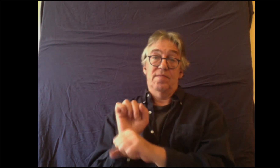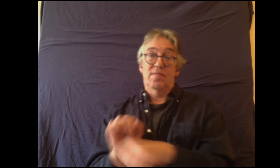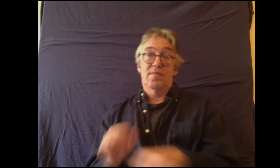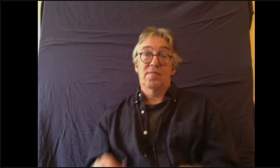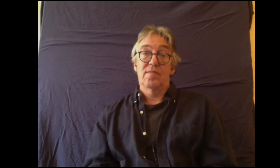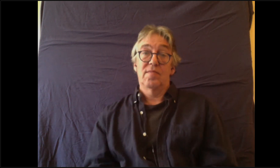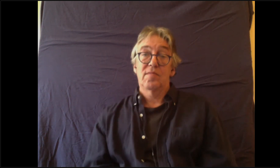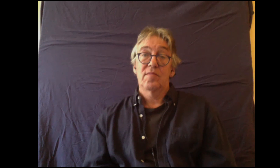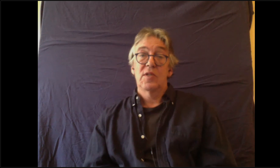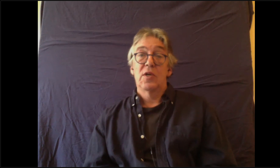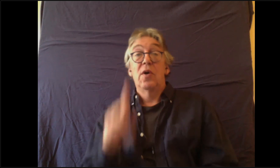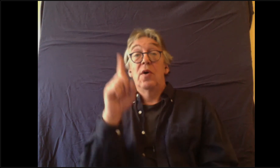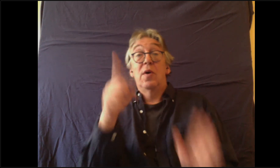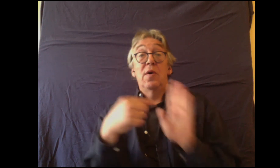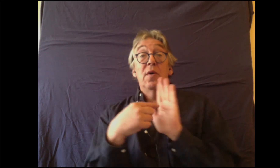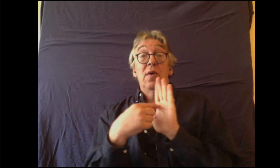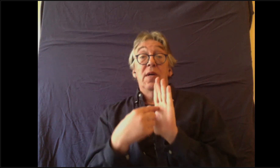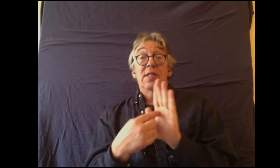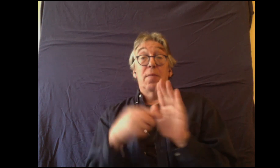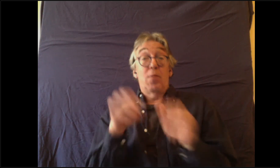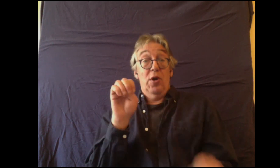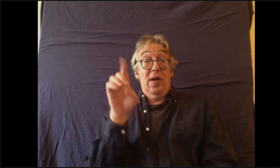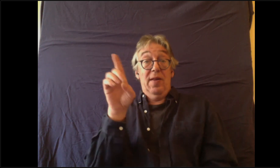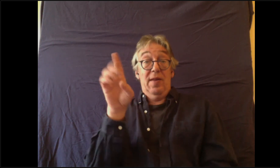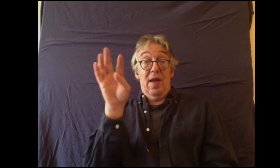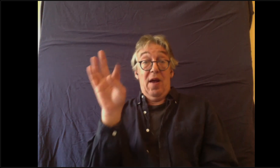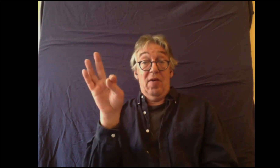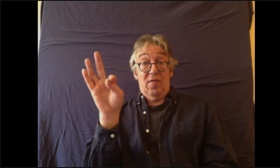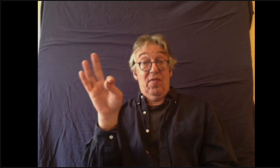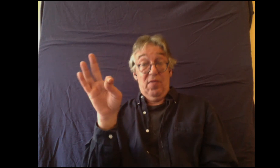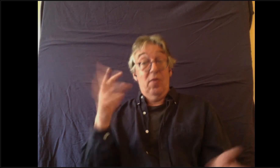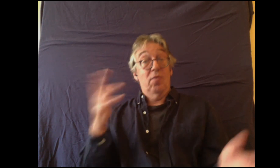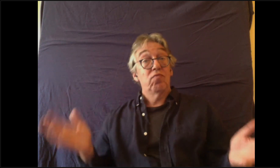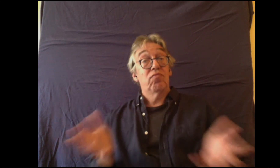For example, EDF works to promote the rights of women with disabilities,